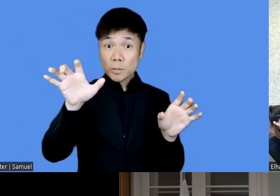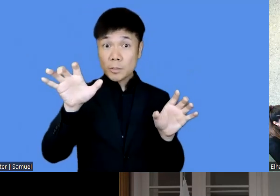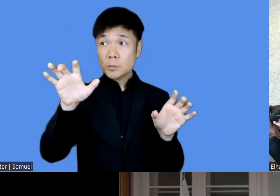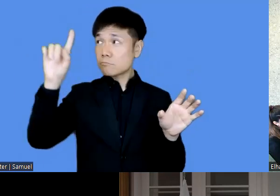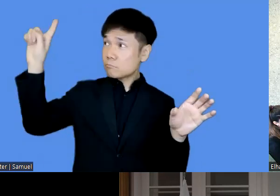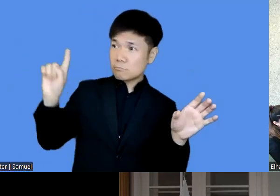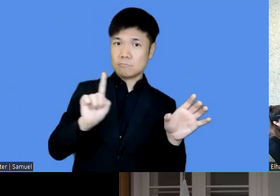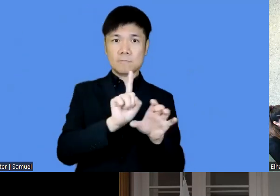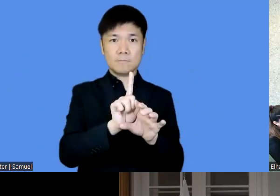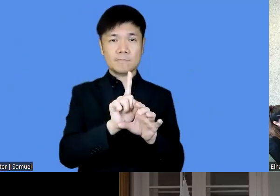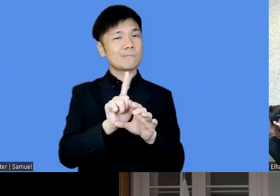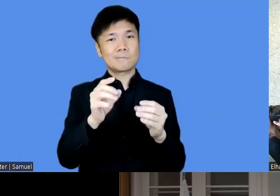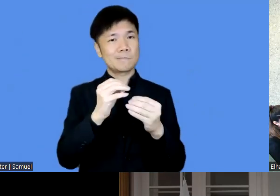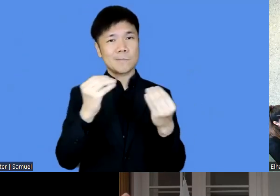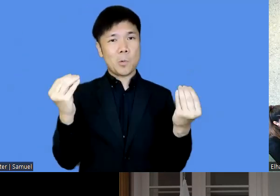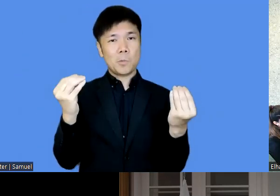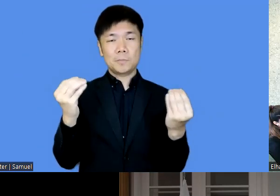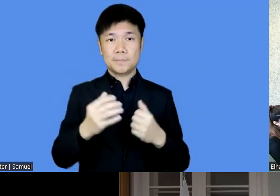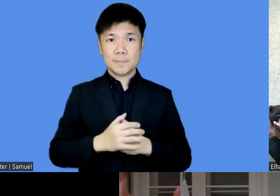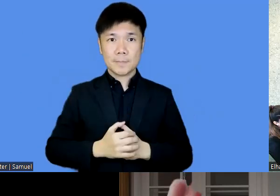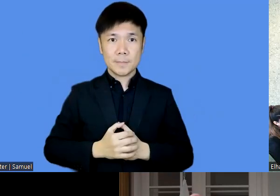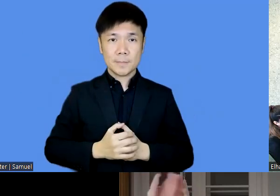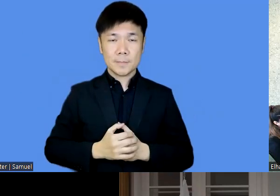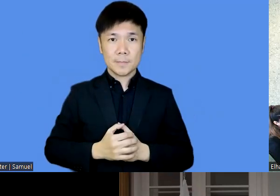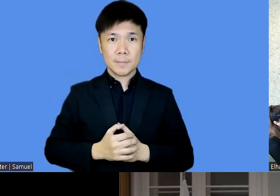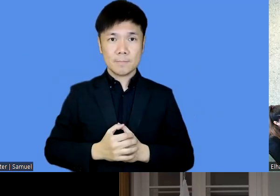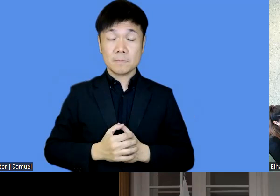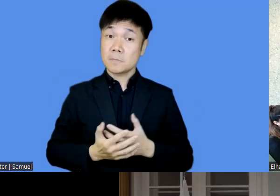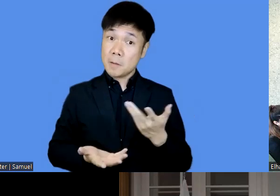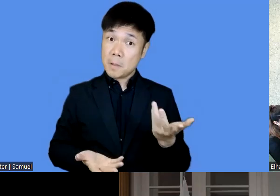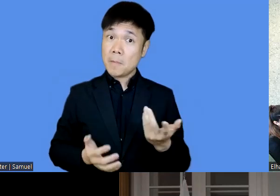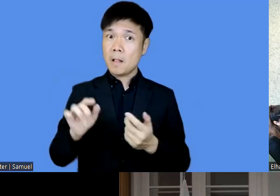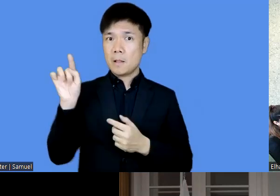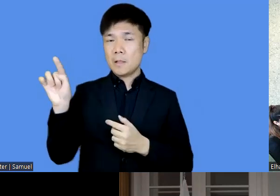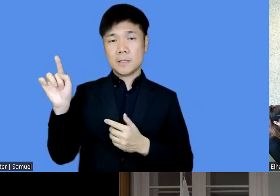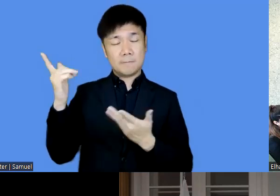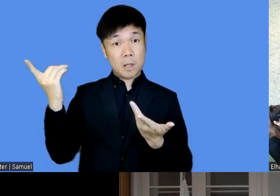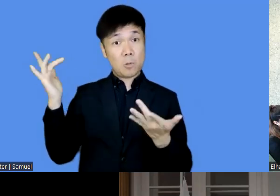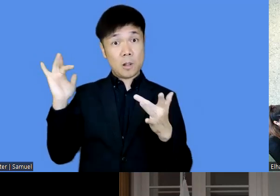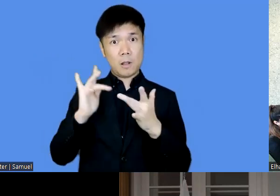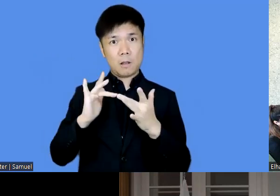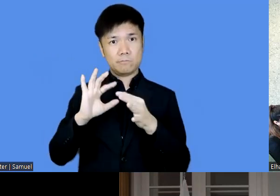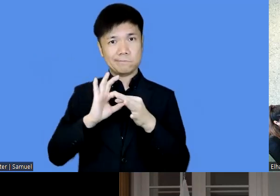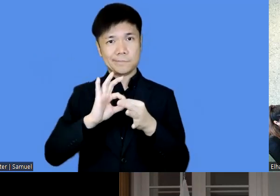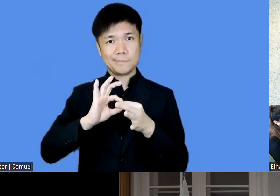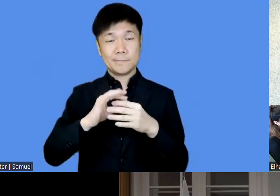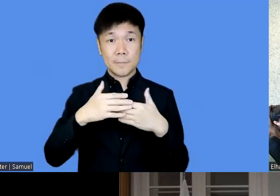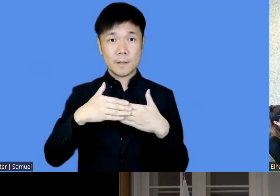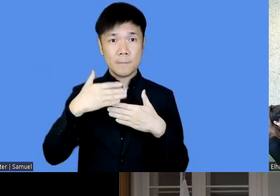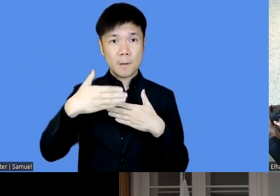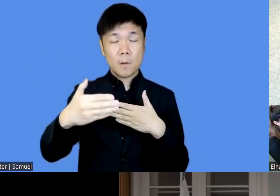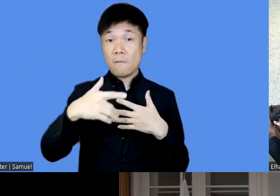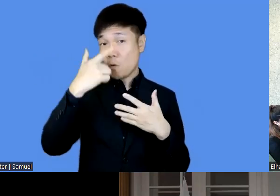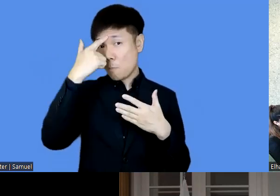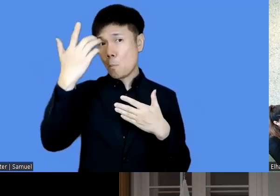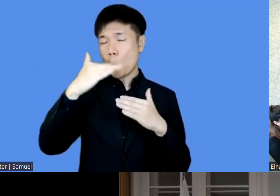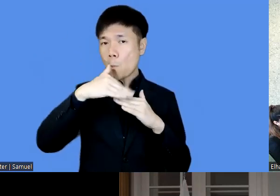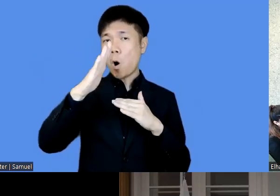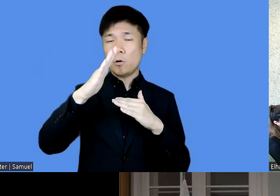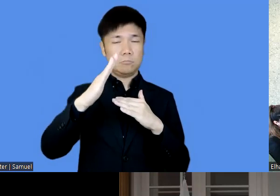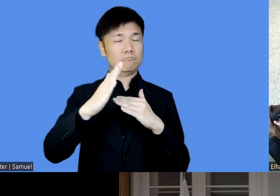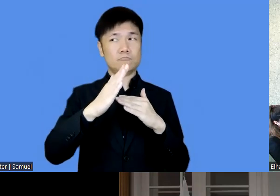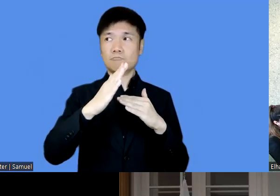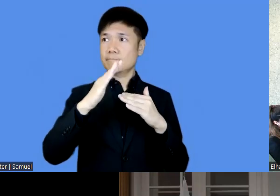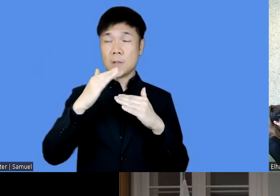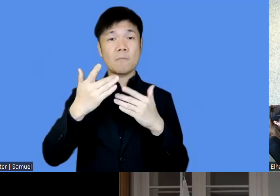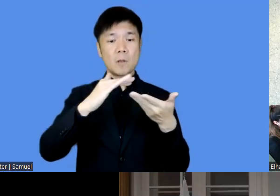then the people that could make the link perhaps to multilateral forums more globally, and